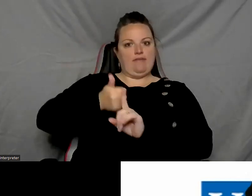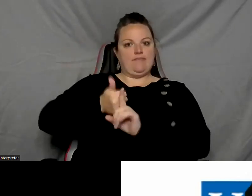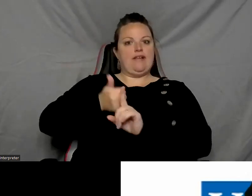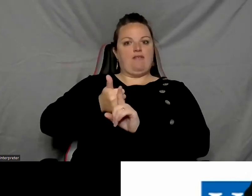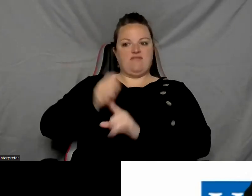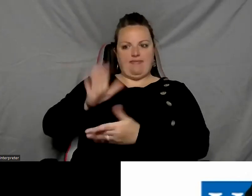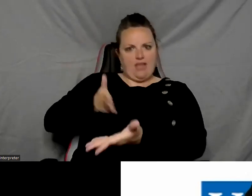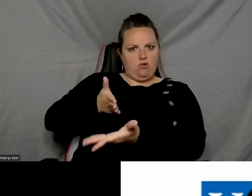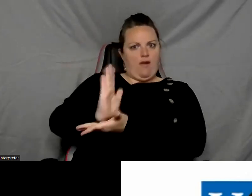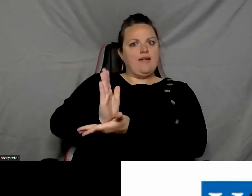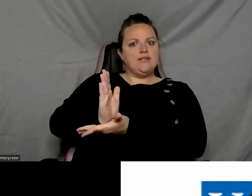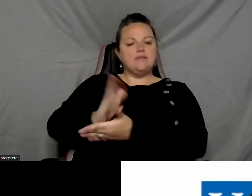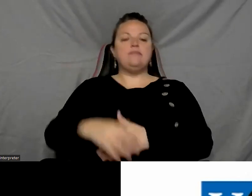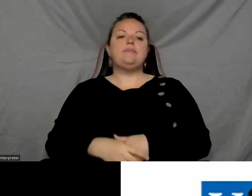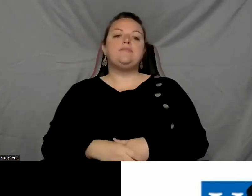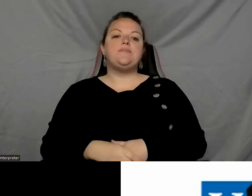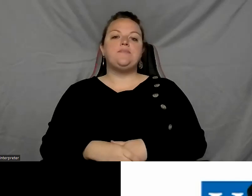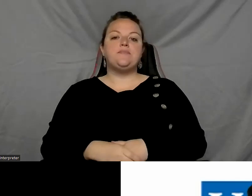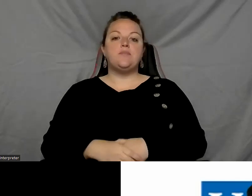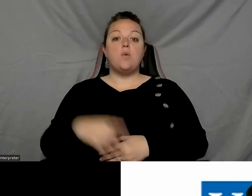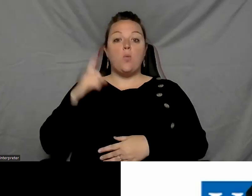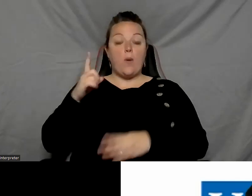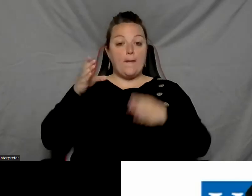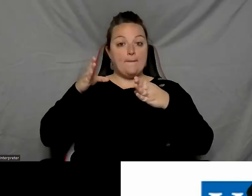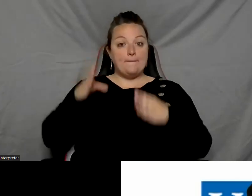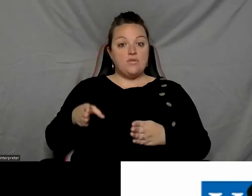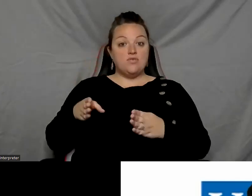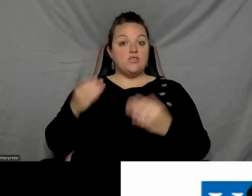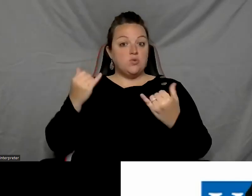rights. And one great person that we have today to